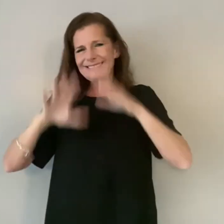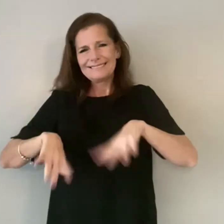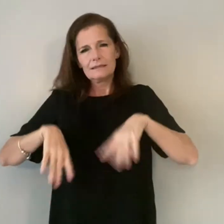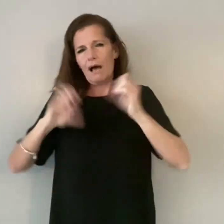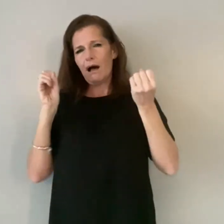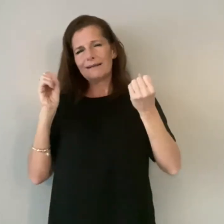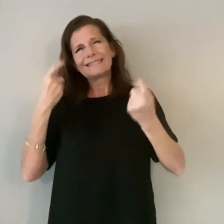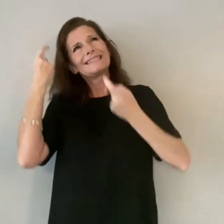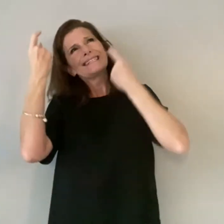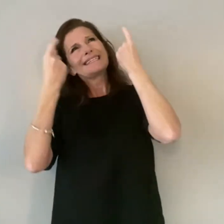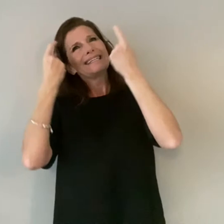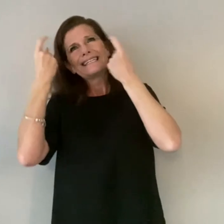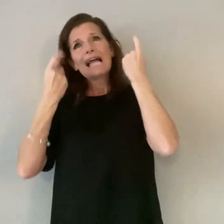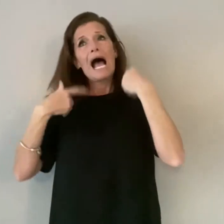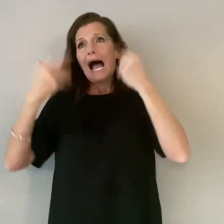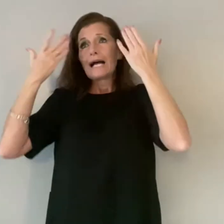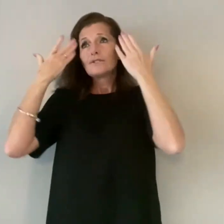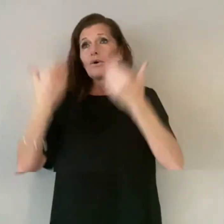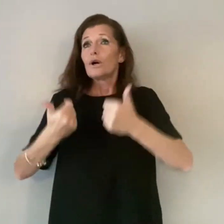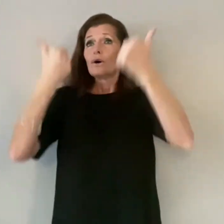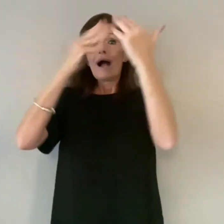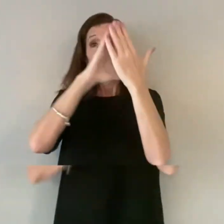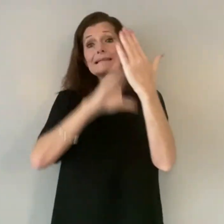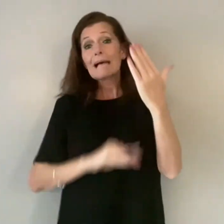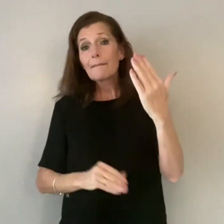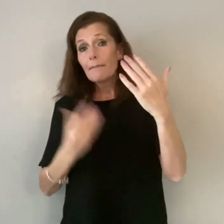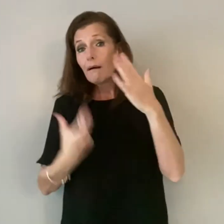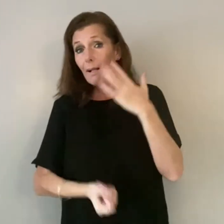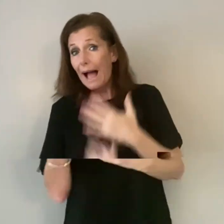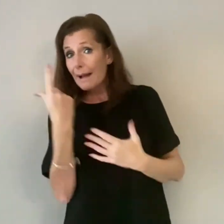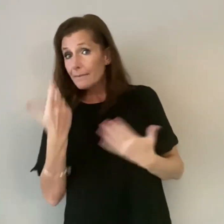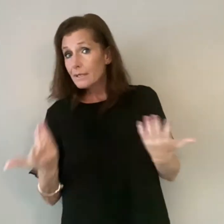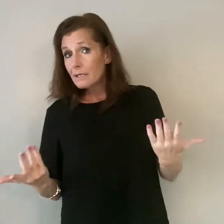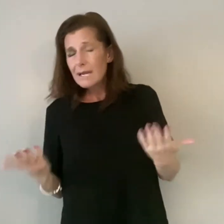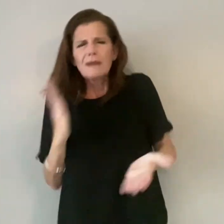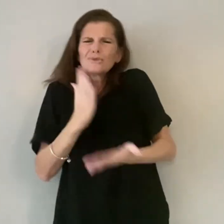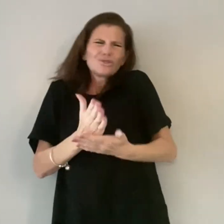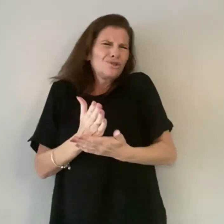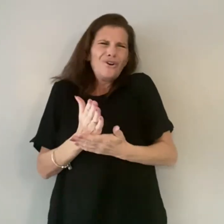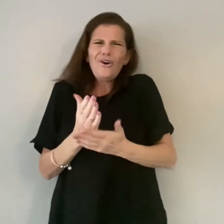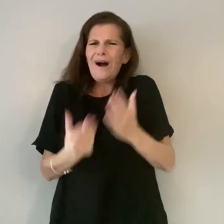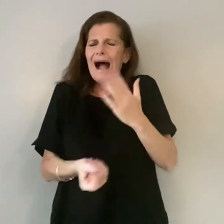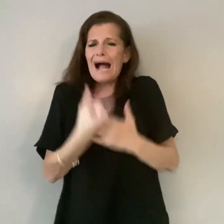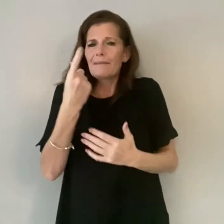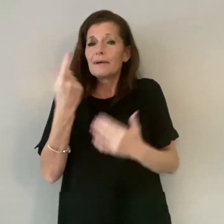I don't know of any good examples of that happening and I'm sure it does happen.